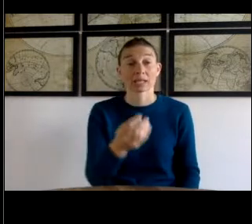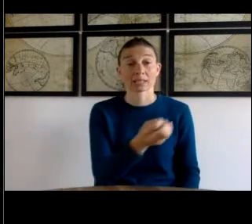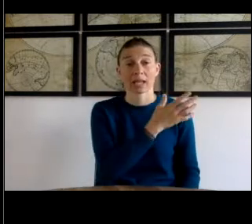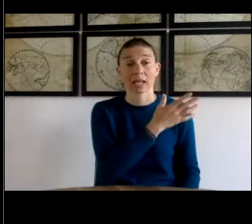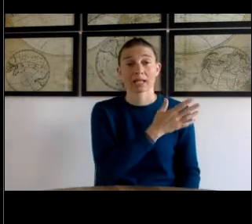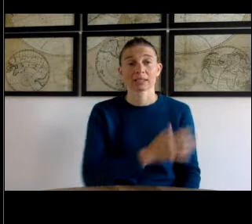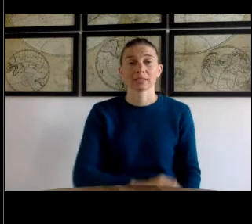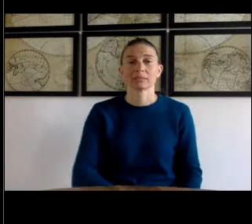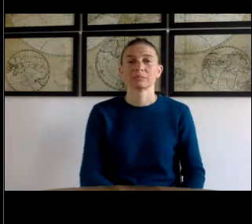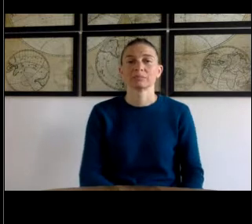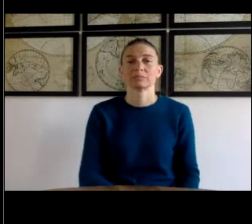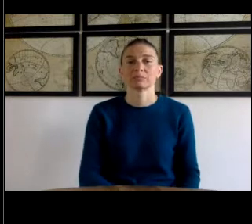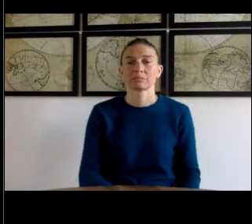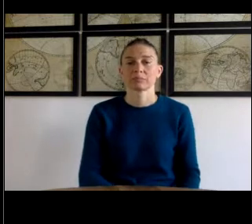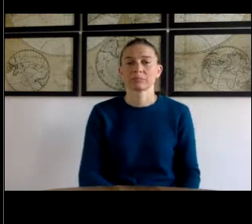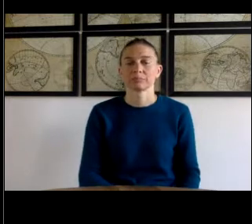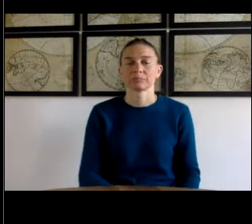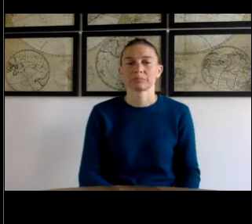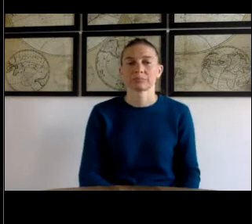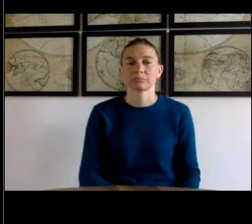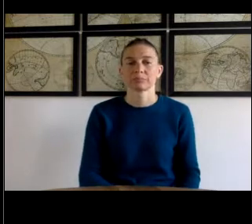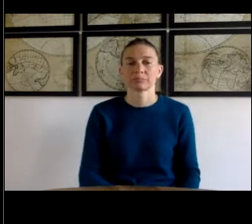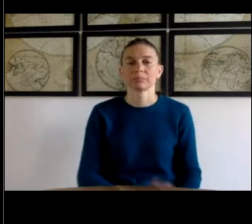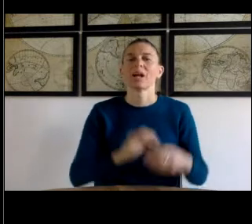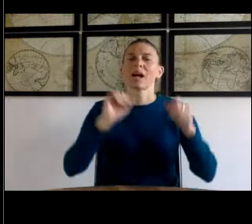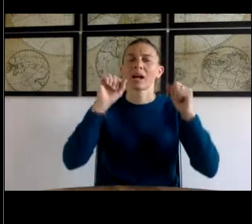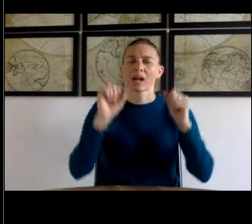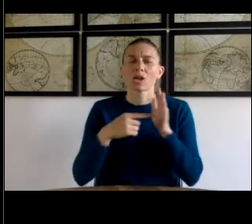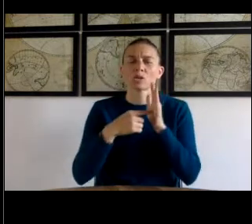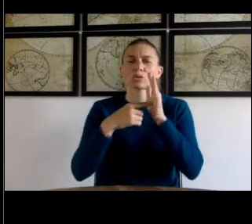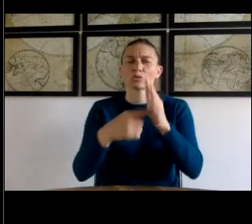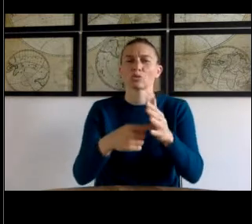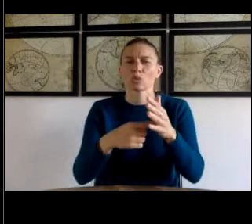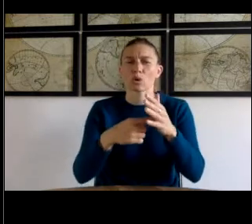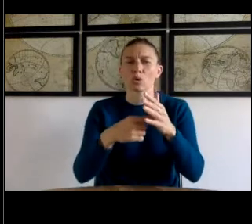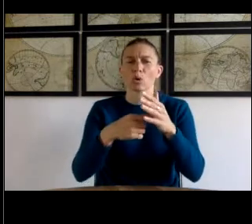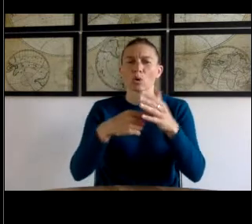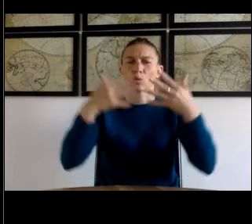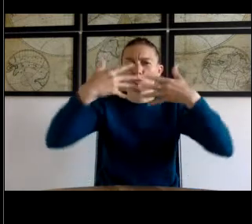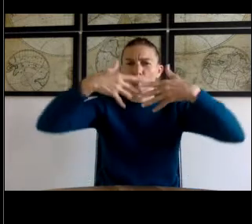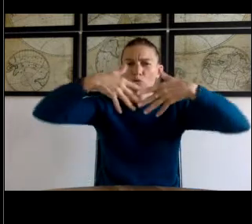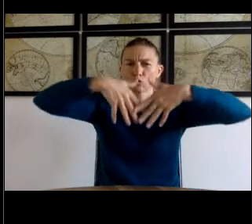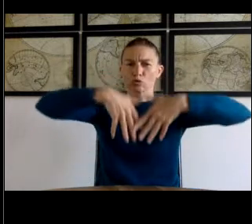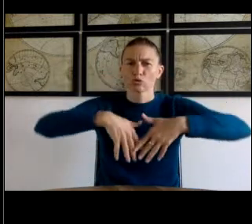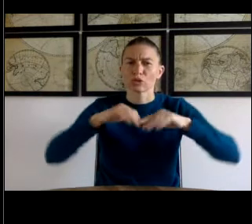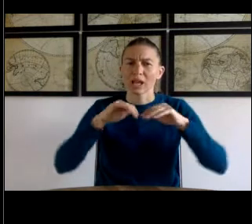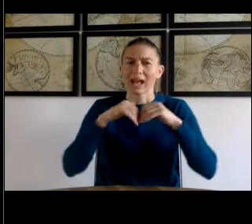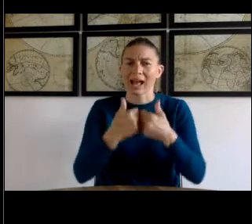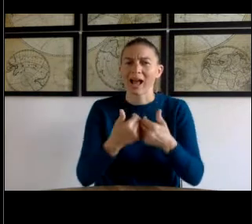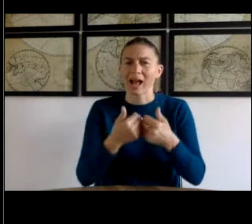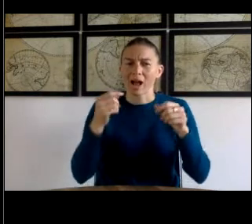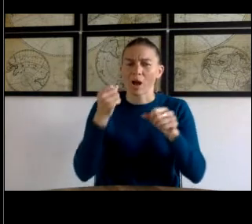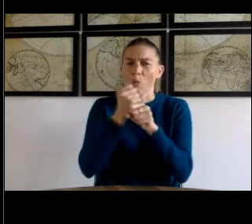I can show you the structure of the new European Solidarity Corps